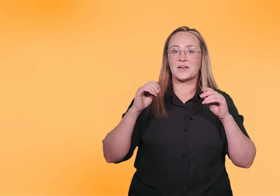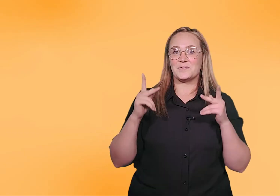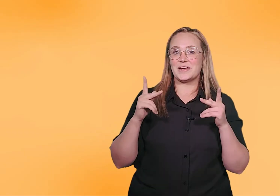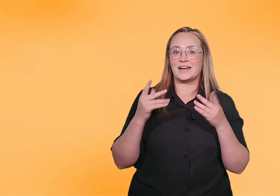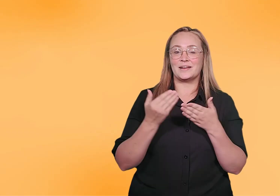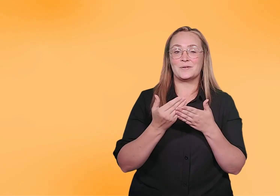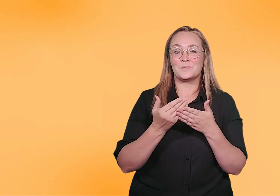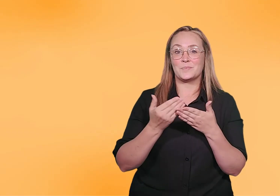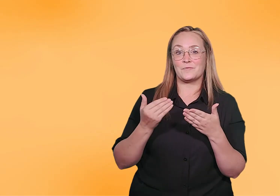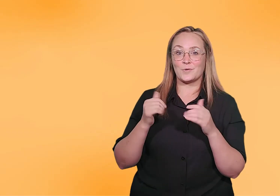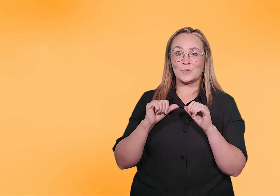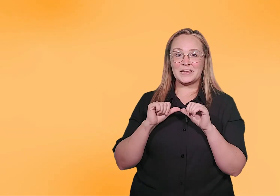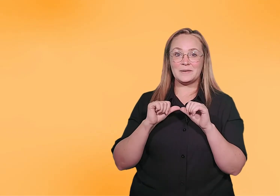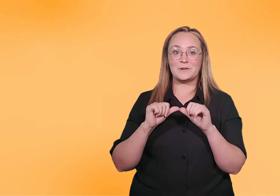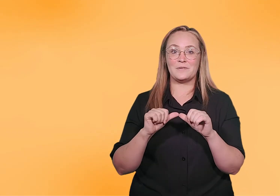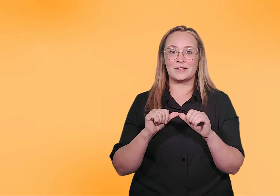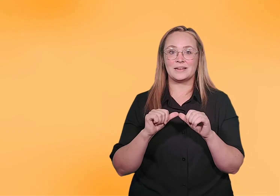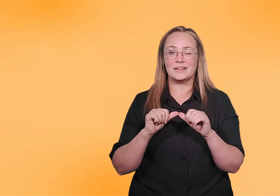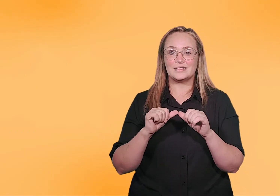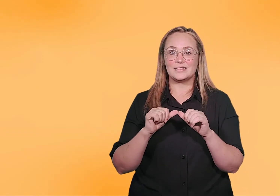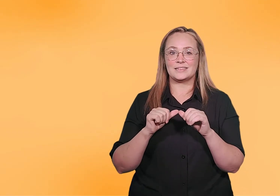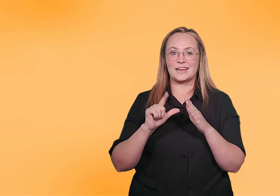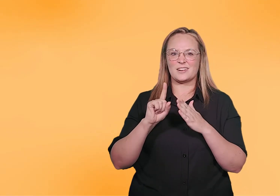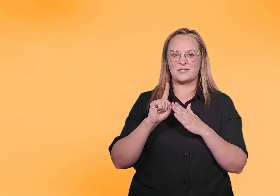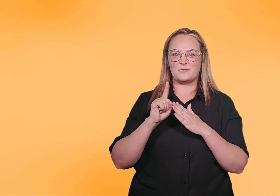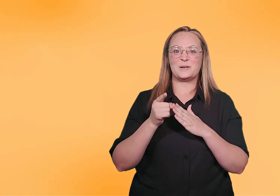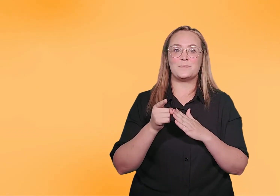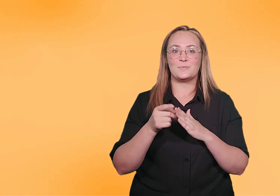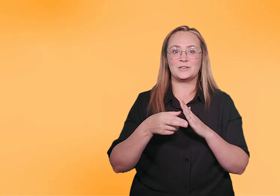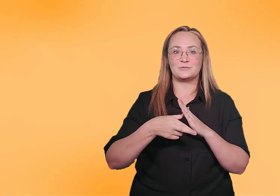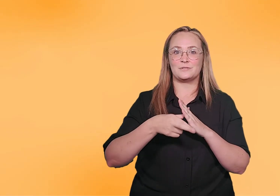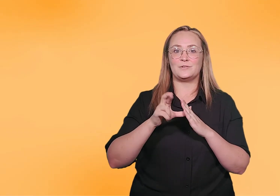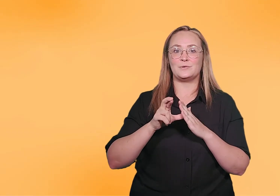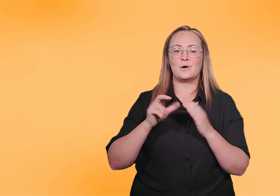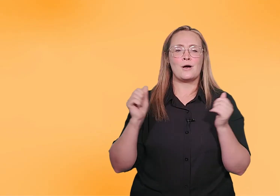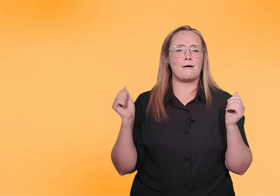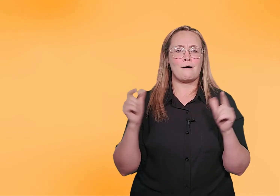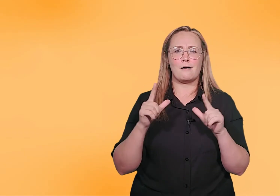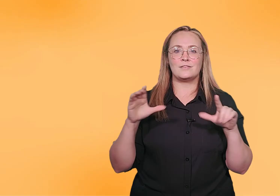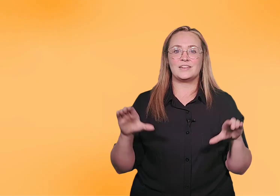Okay, before we keep going, let's take a quick moment to review all of